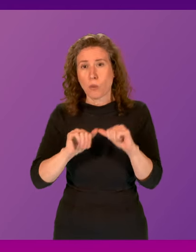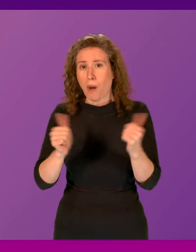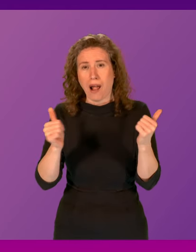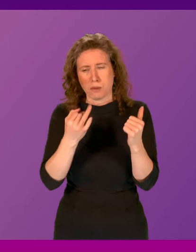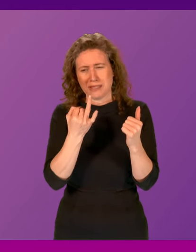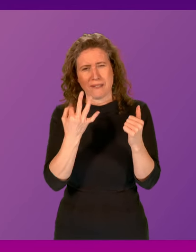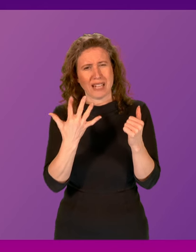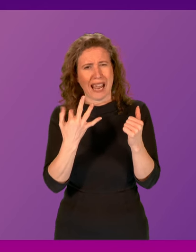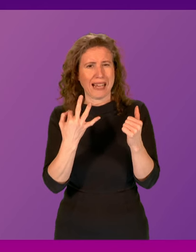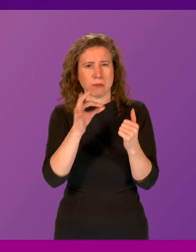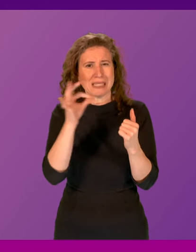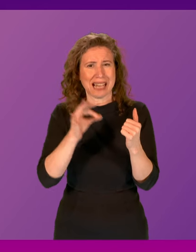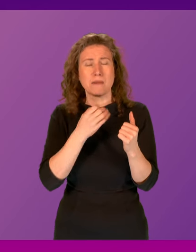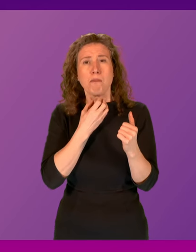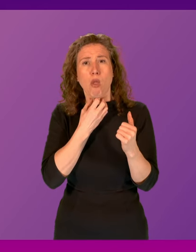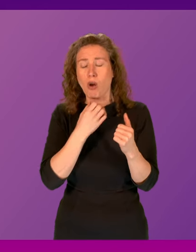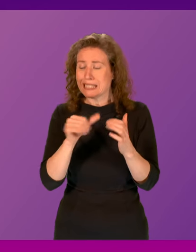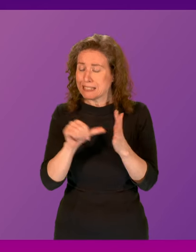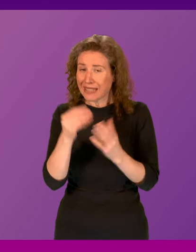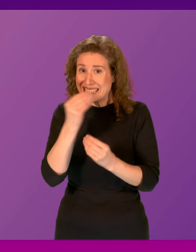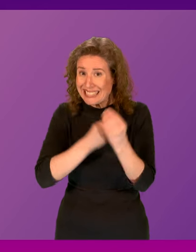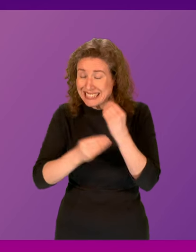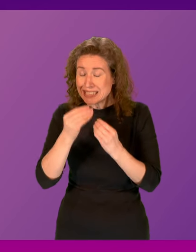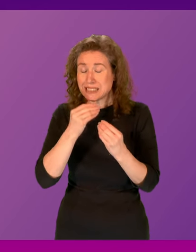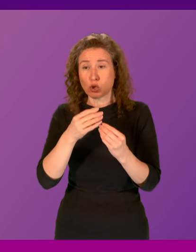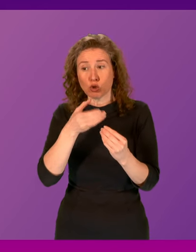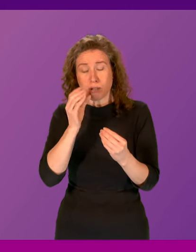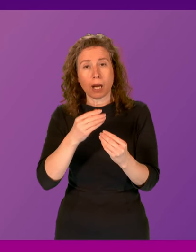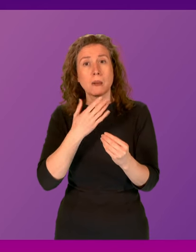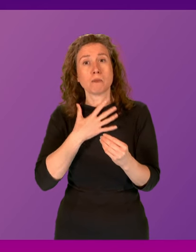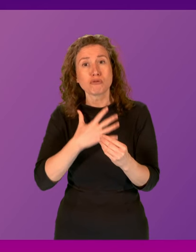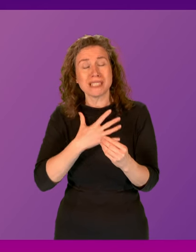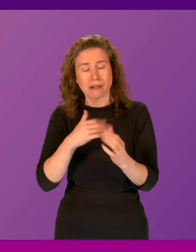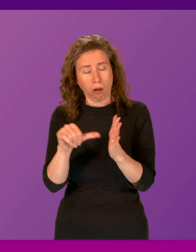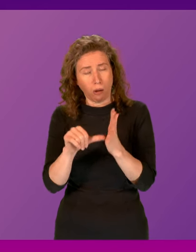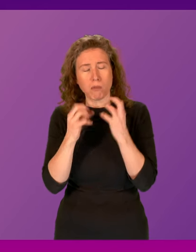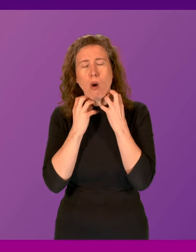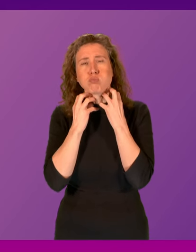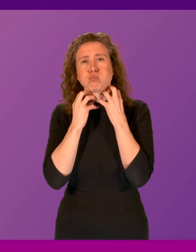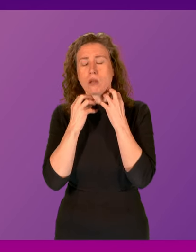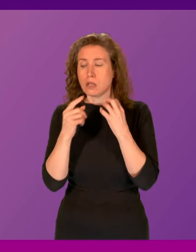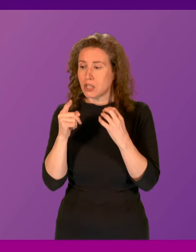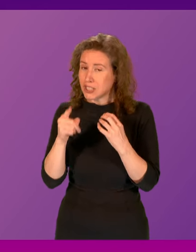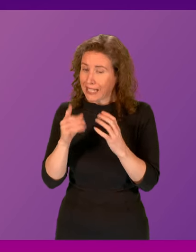difficult for him to eat, drink and even breathe. She has told me that she has to lie awake next to